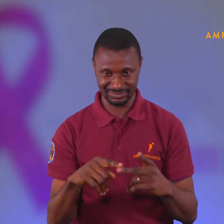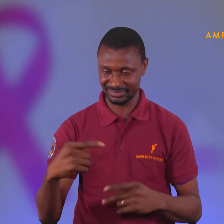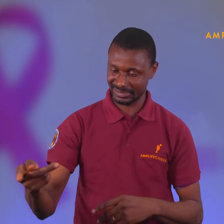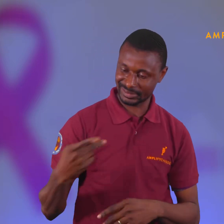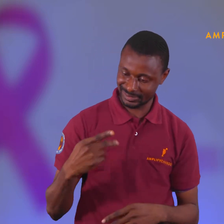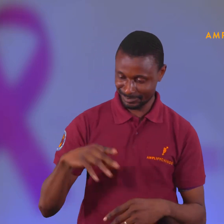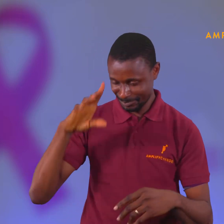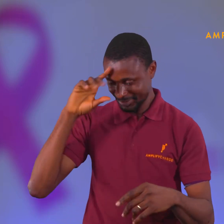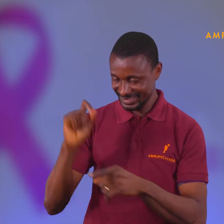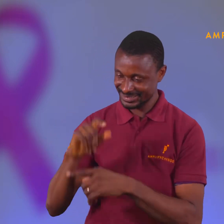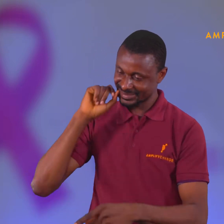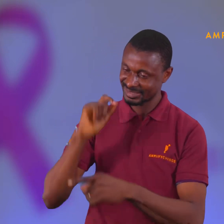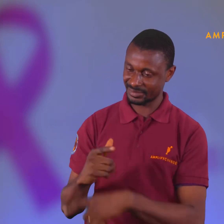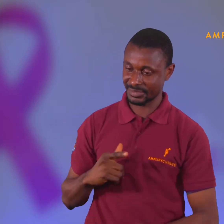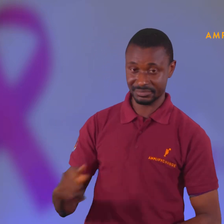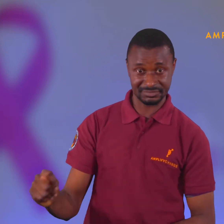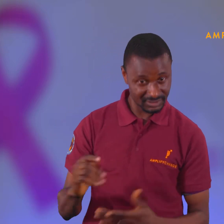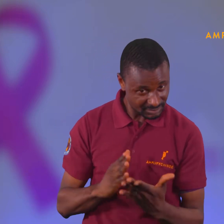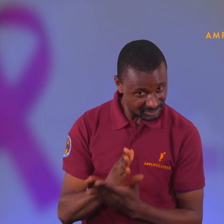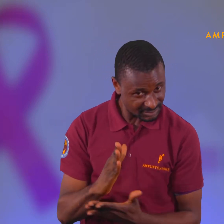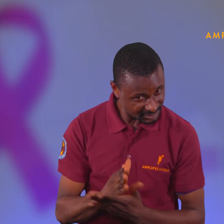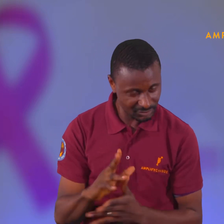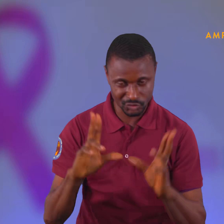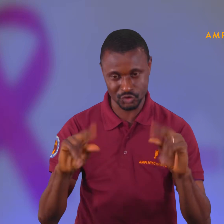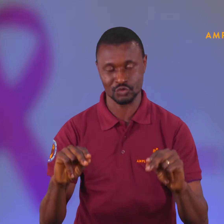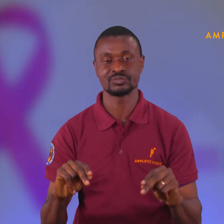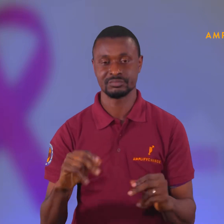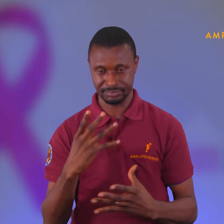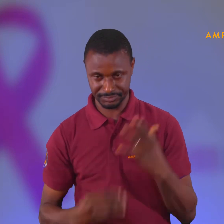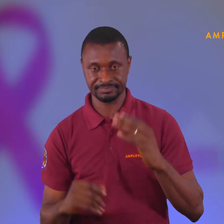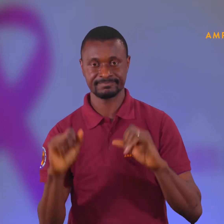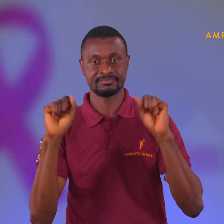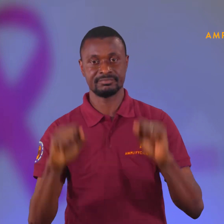When a brother impregnates his sister, the law permits abortion.